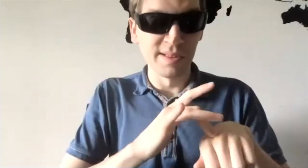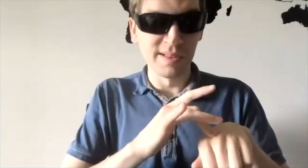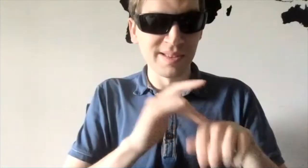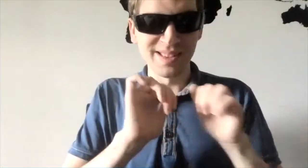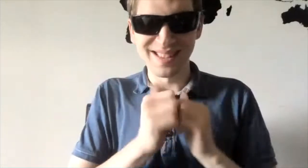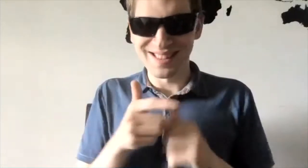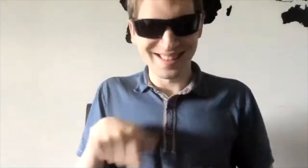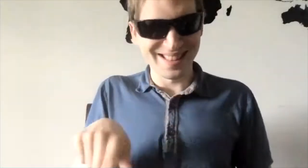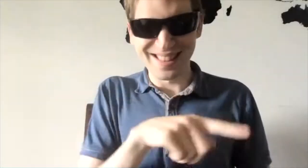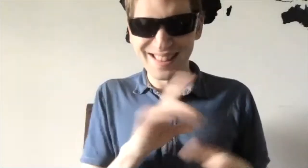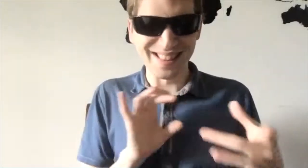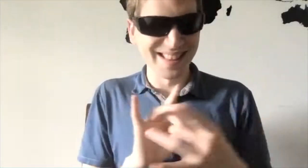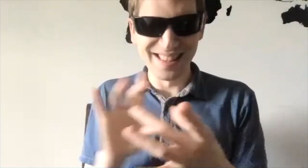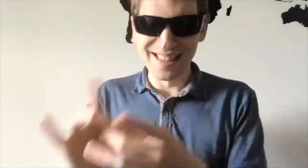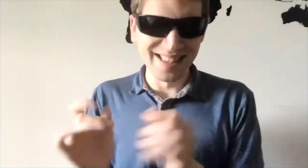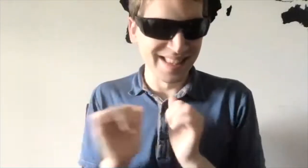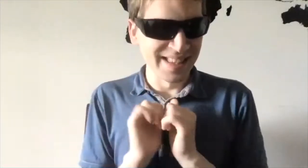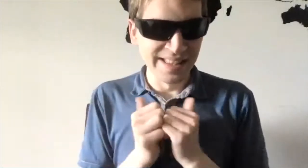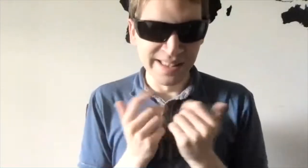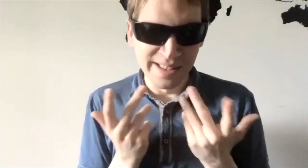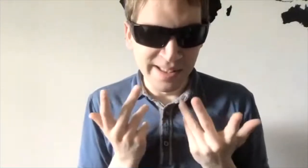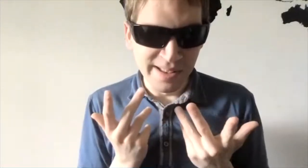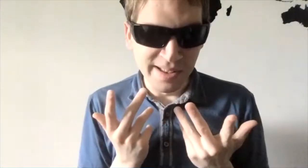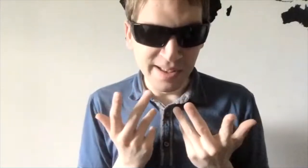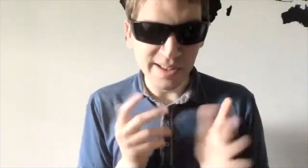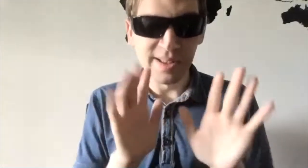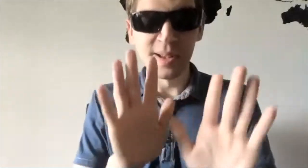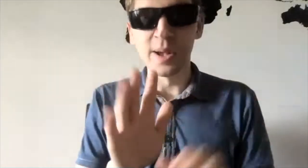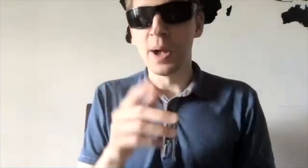friendly environment, lights going on at different cues. That's something that I can't access.